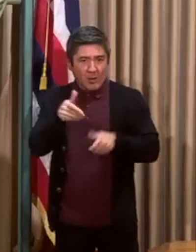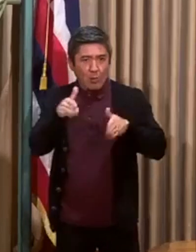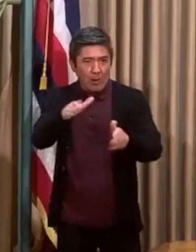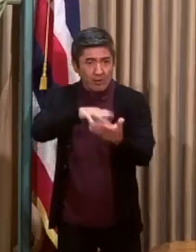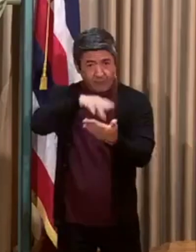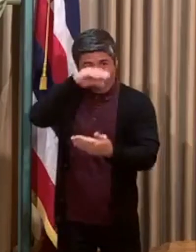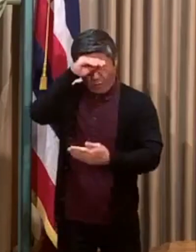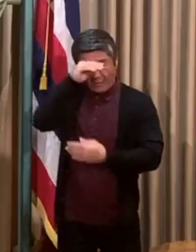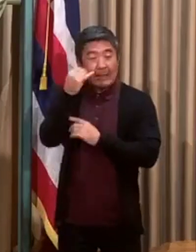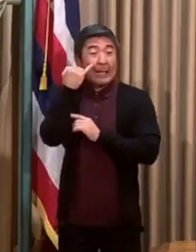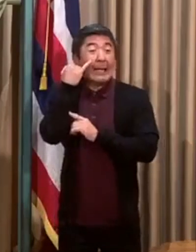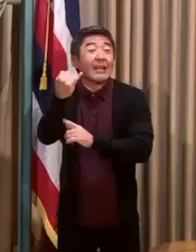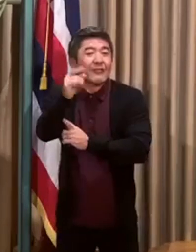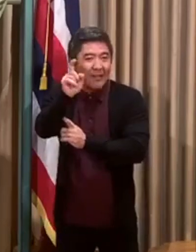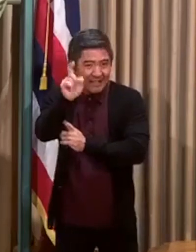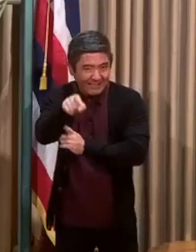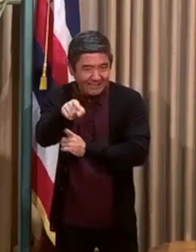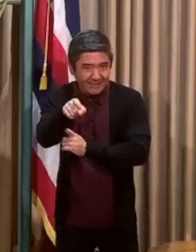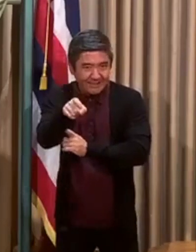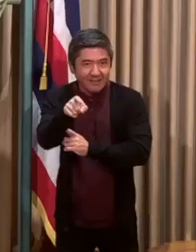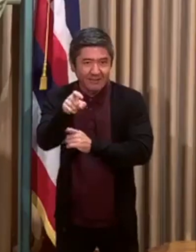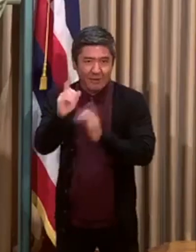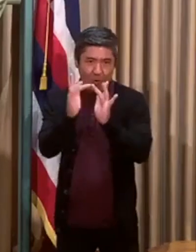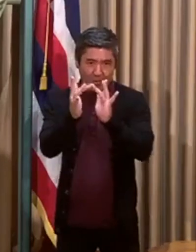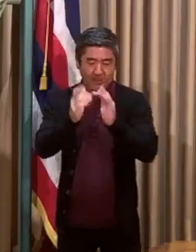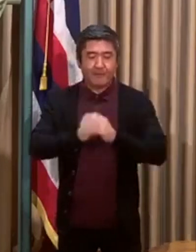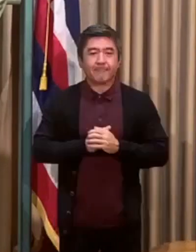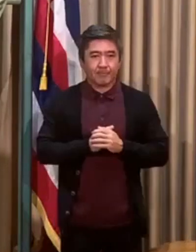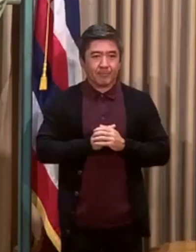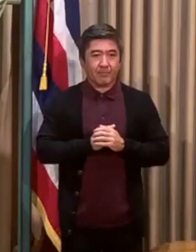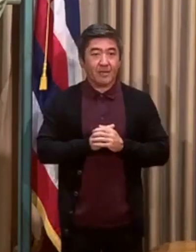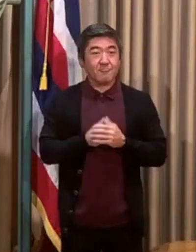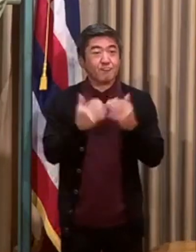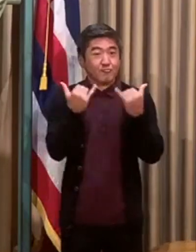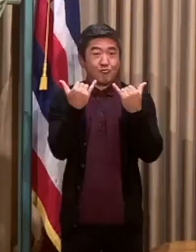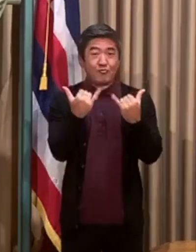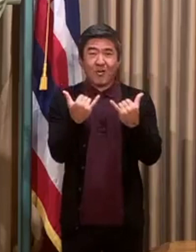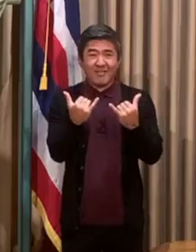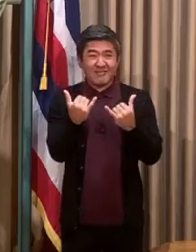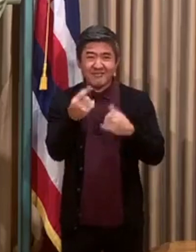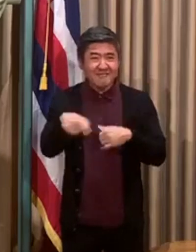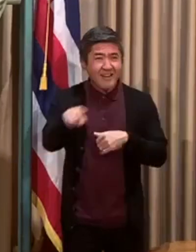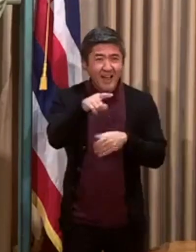Right now, there is no better time for students to engage in higher education,